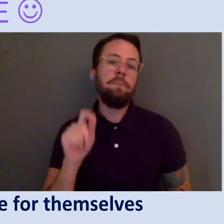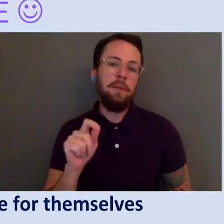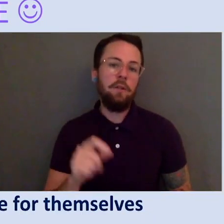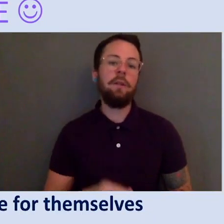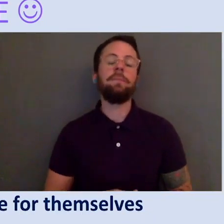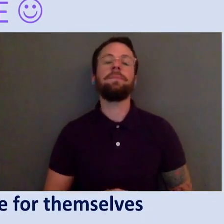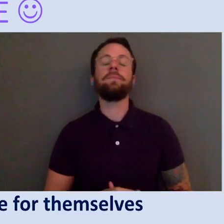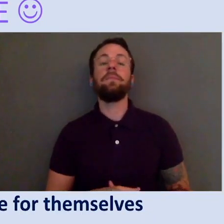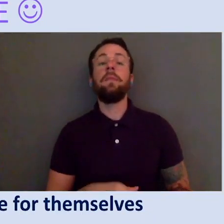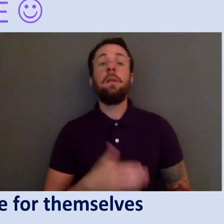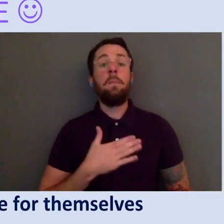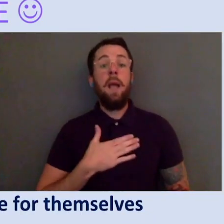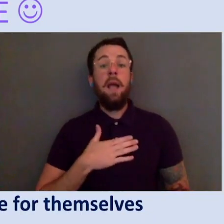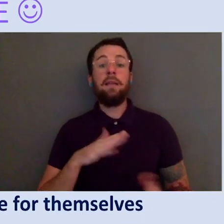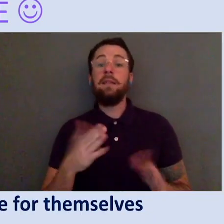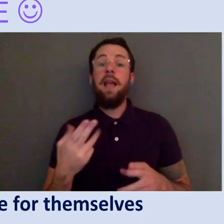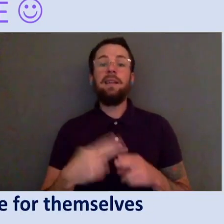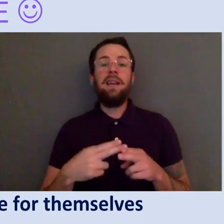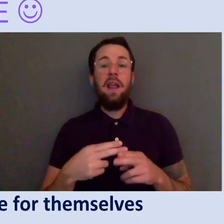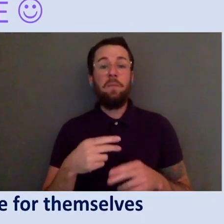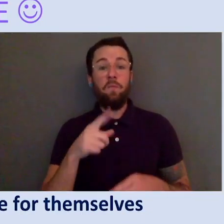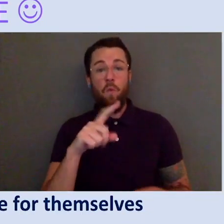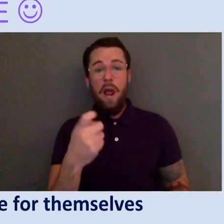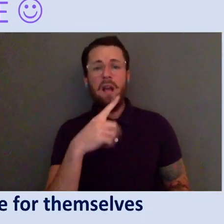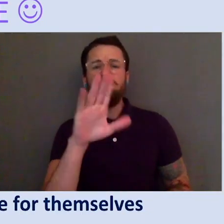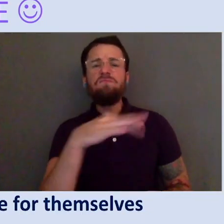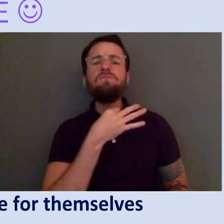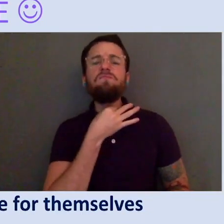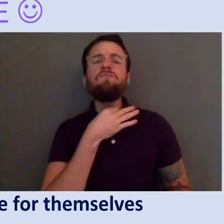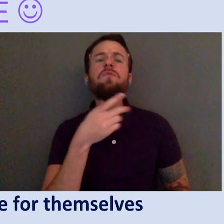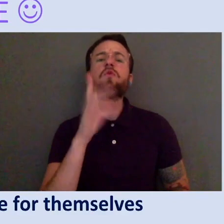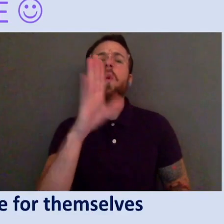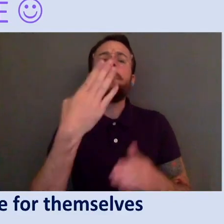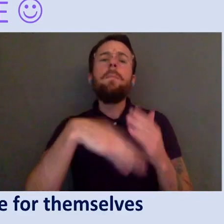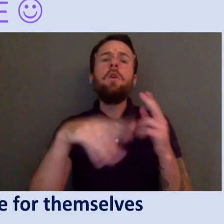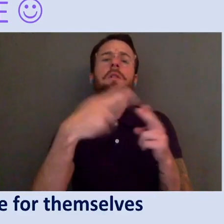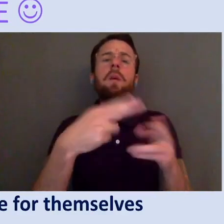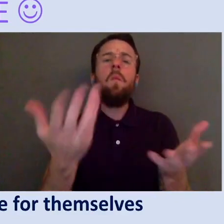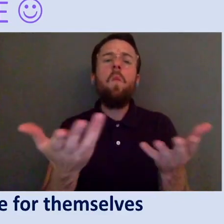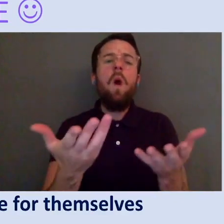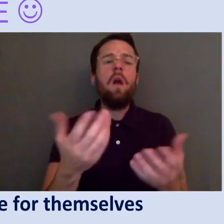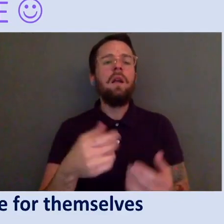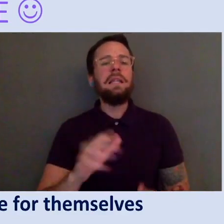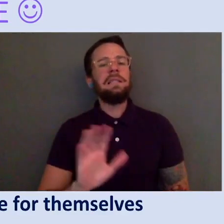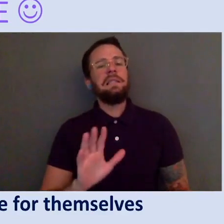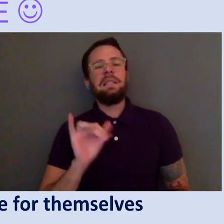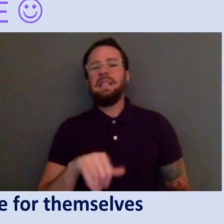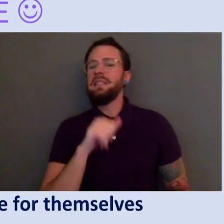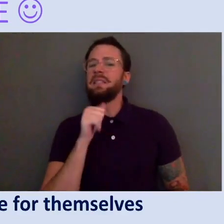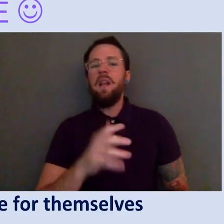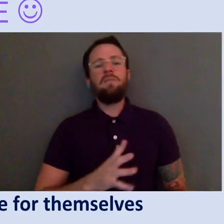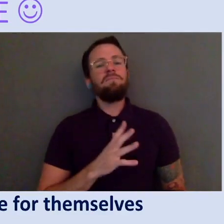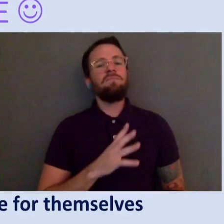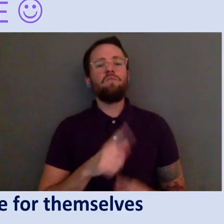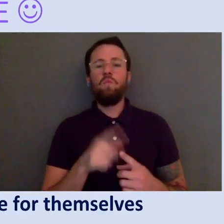It's a name that I chose for myself and it is my name. My dead name is no longer in use.